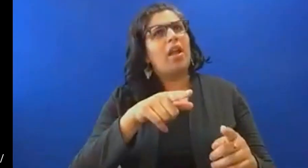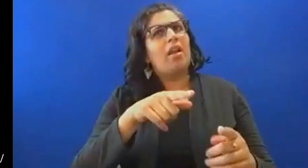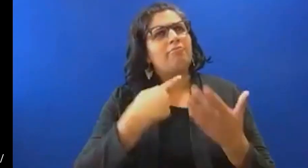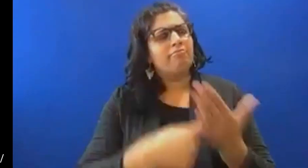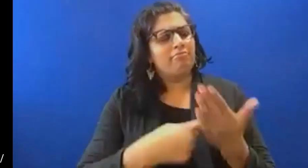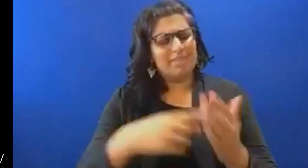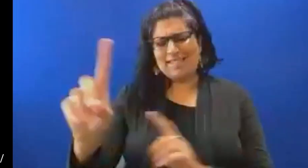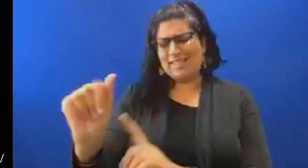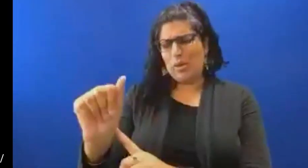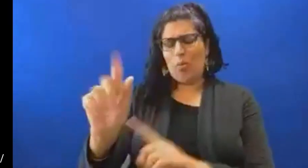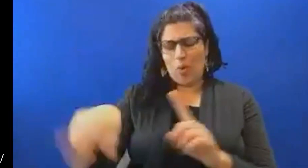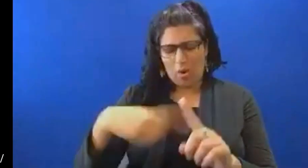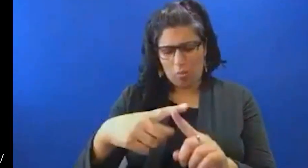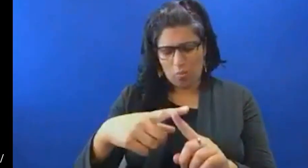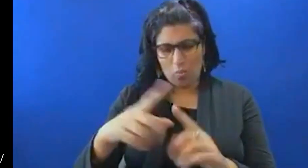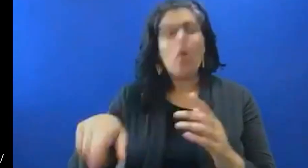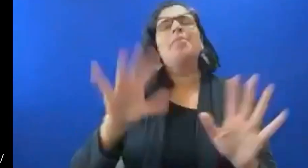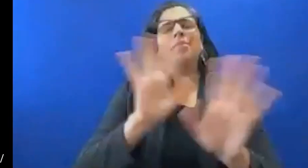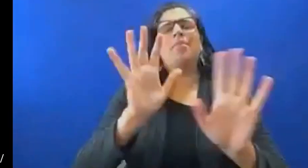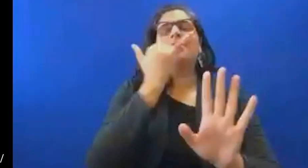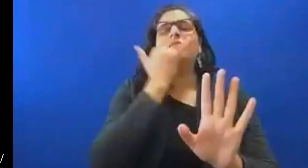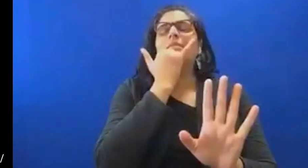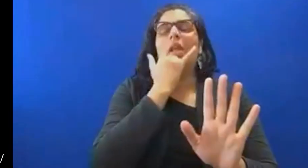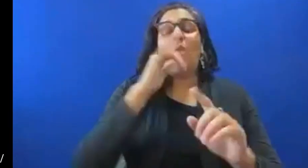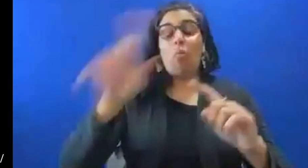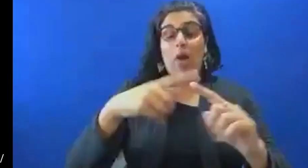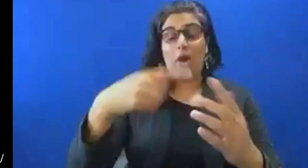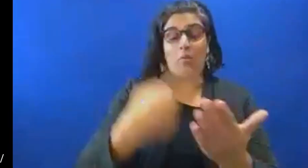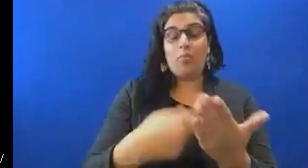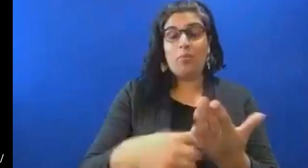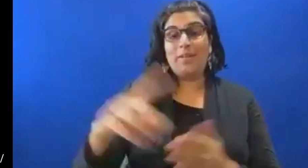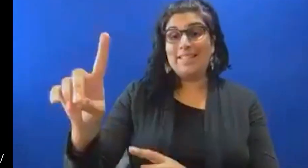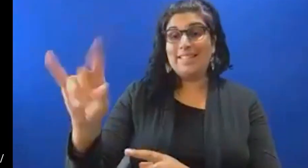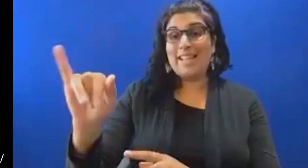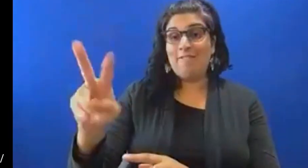When we talk about diversity, when we talk about diversity within our communities, we're